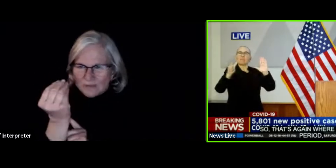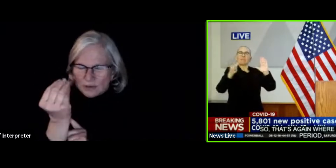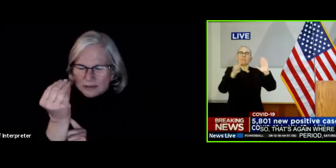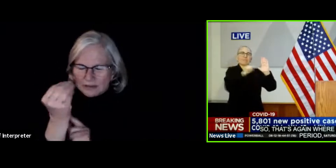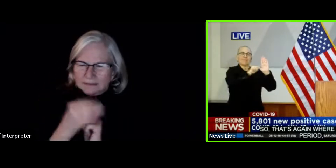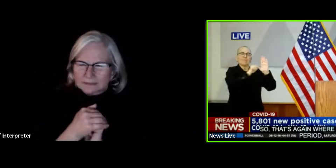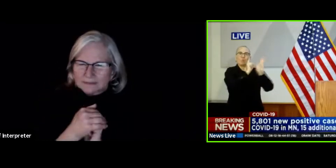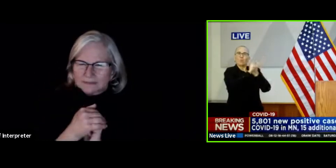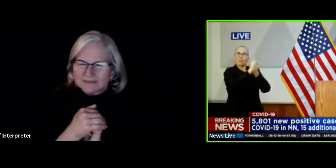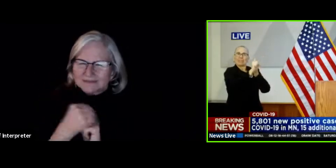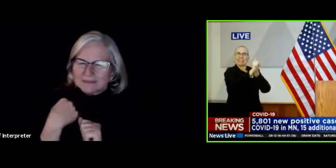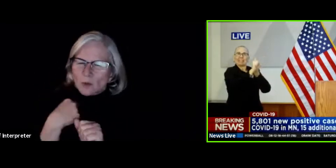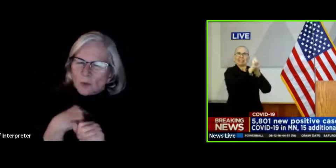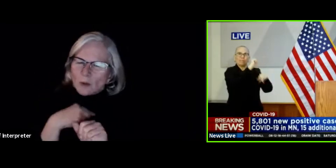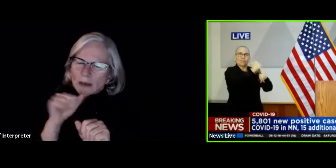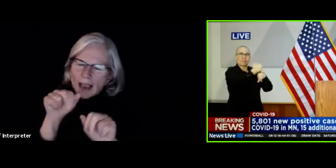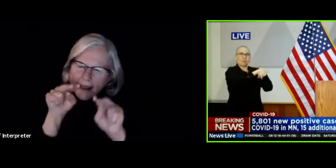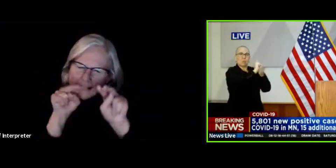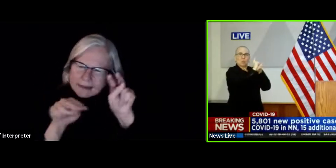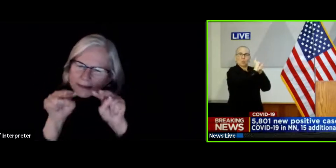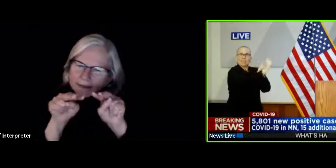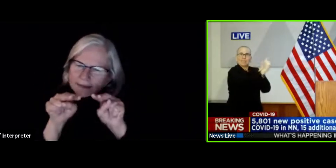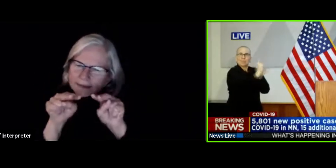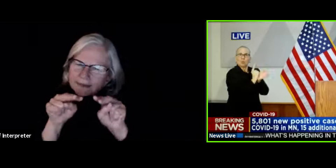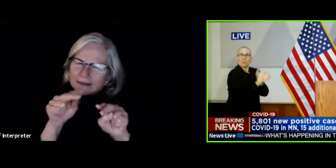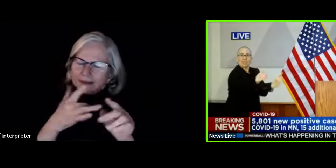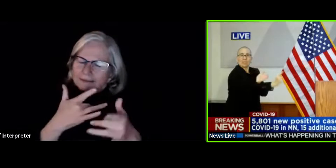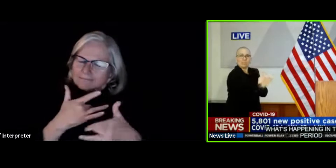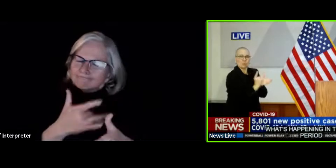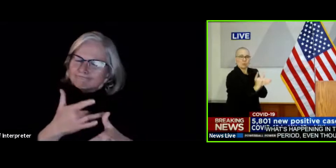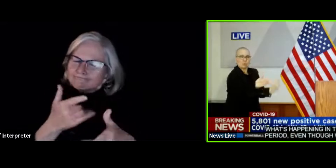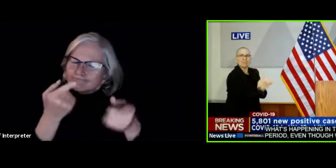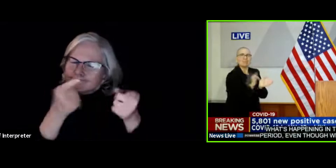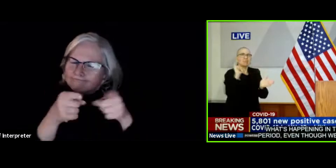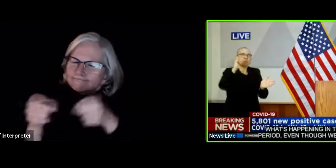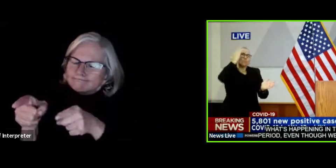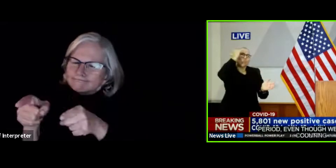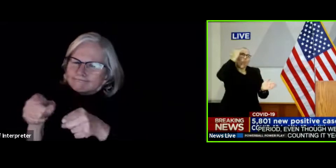DURING THAT LAG PERIODS. SO THAT WEEK AFTER THE -- THE HIGH